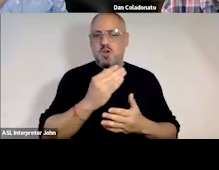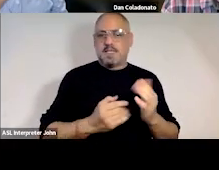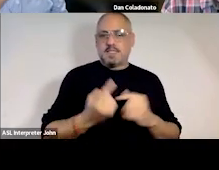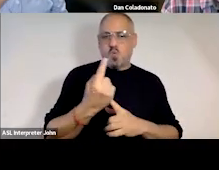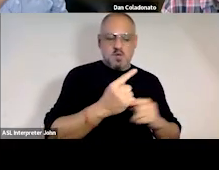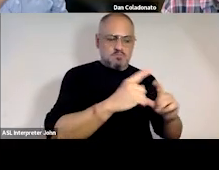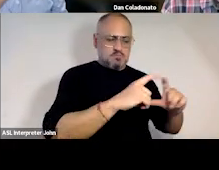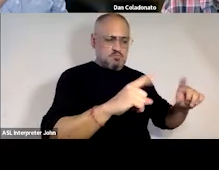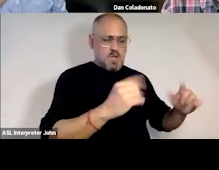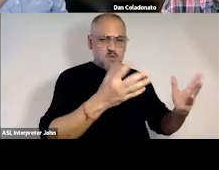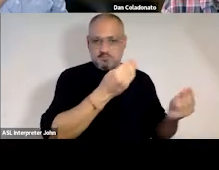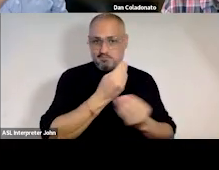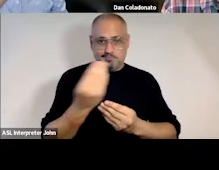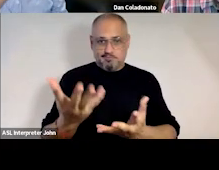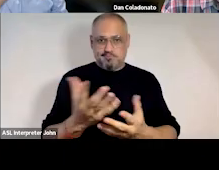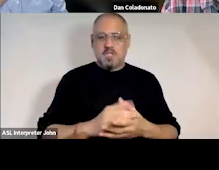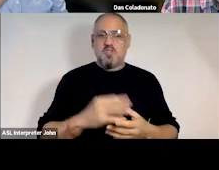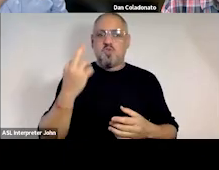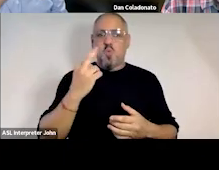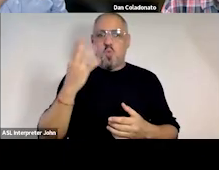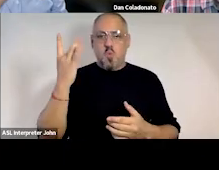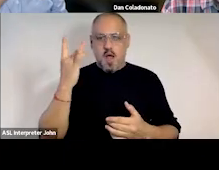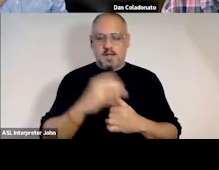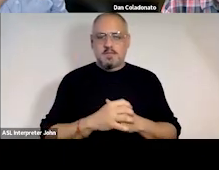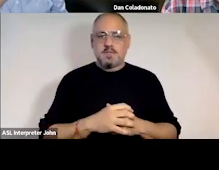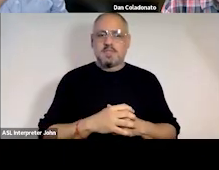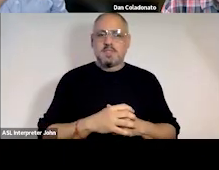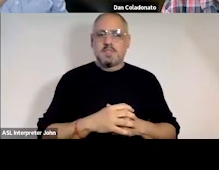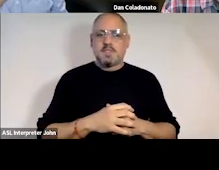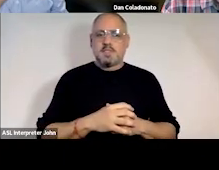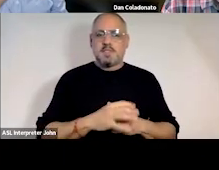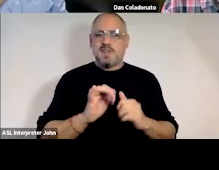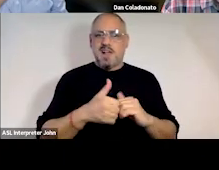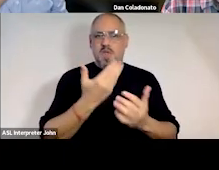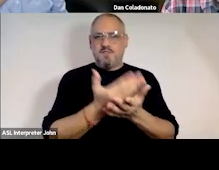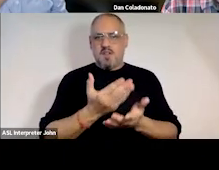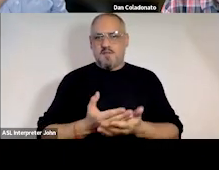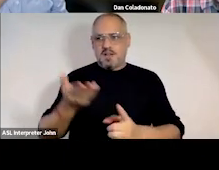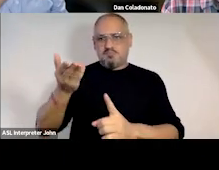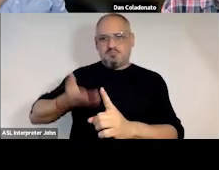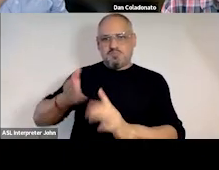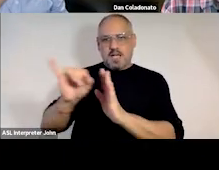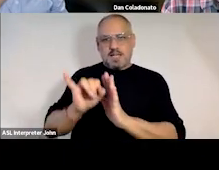But I just wanna let everyone know that the reason they ask for that is because that's how they verify your identity